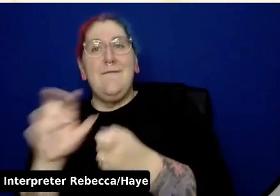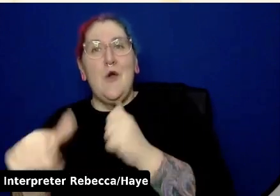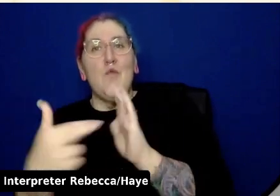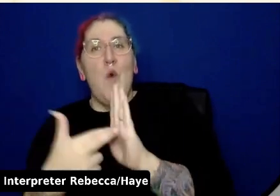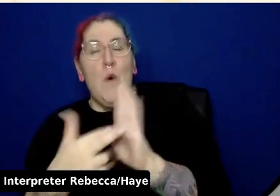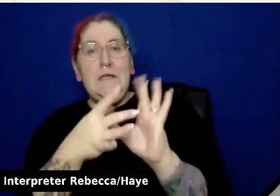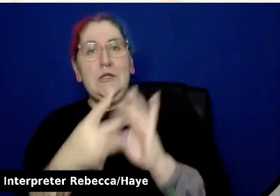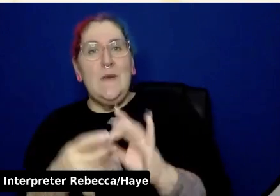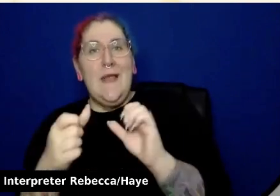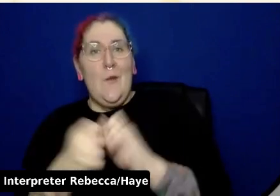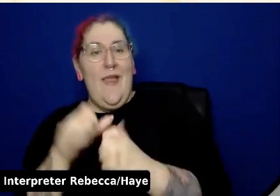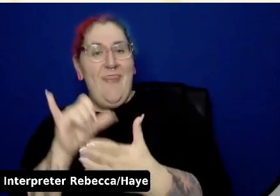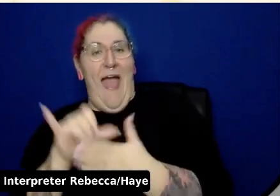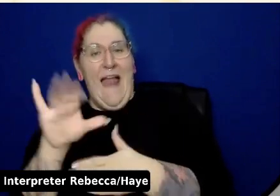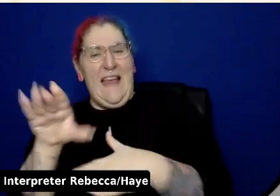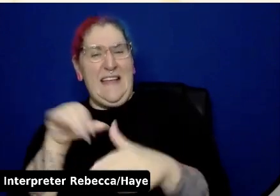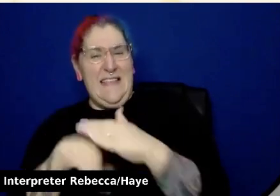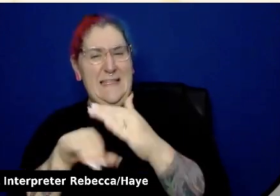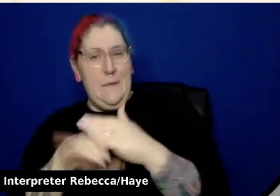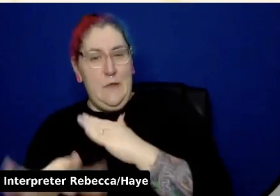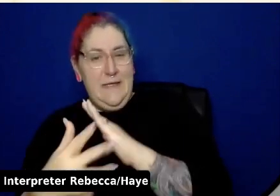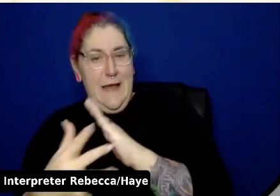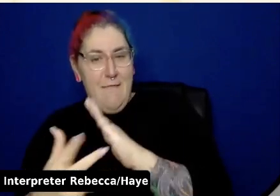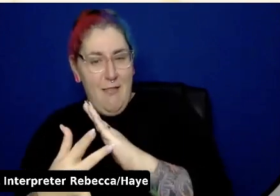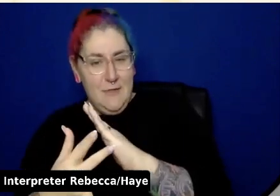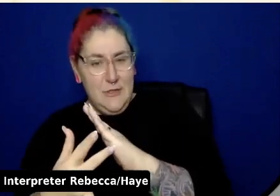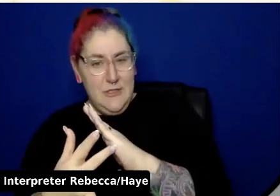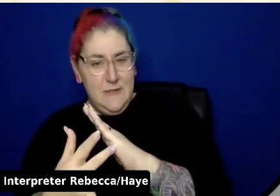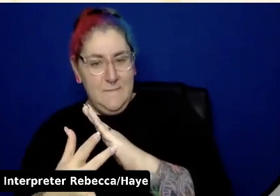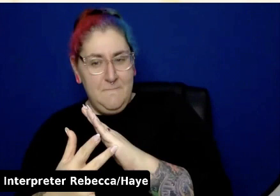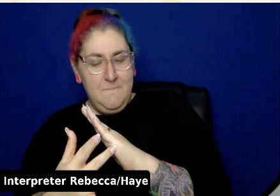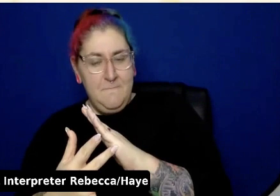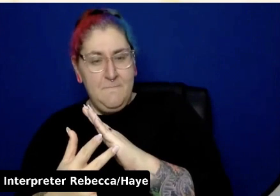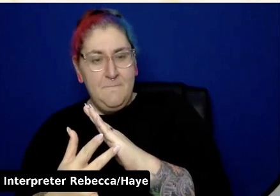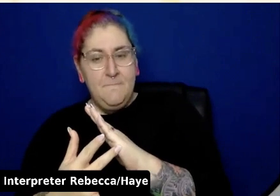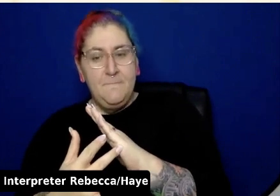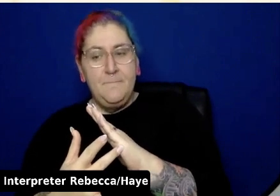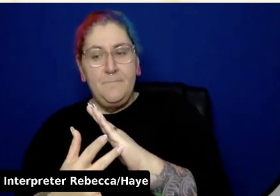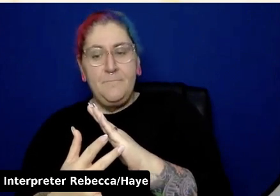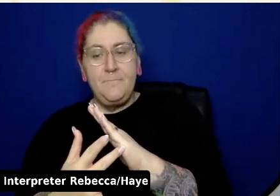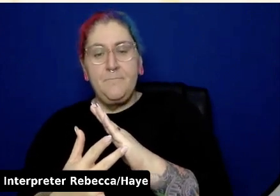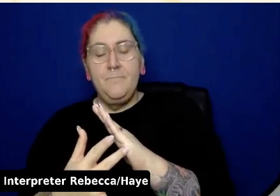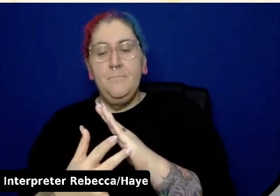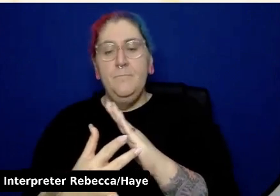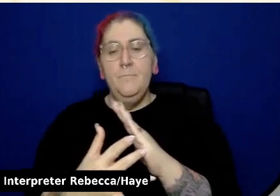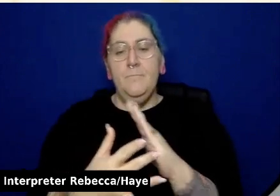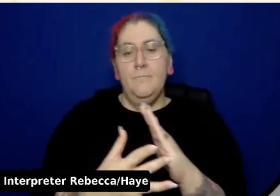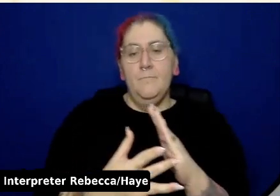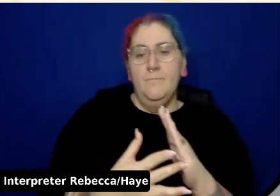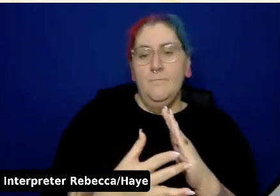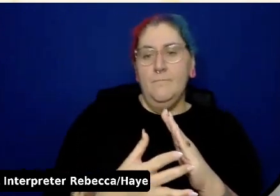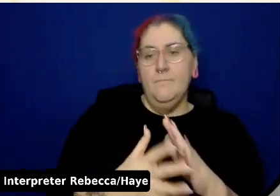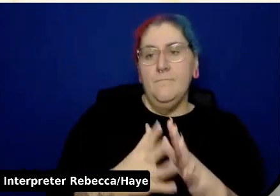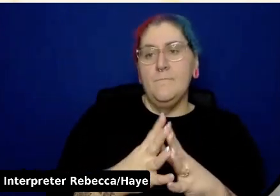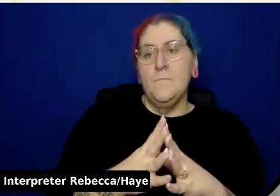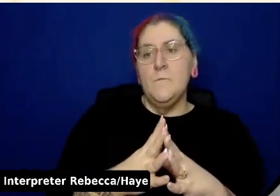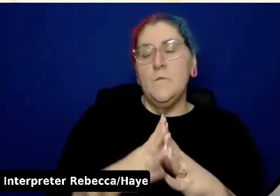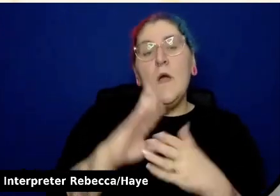The content of the element still remains available to the assistive technologies. So roles sometimes act as a cloak. So choose them wisely.